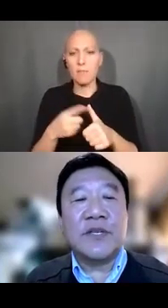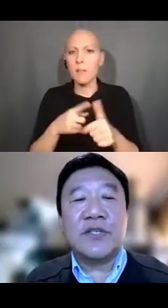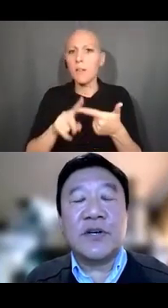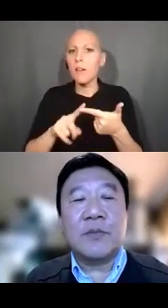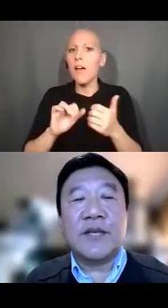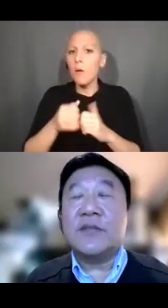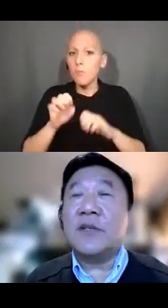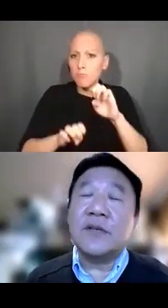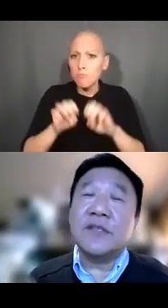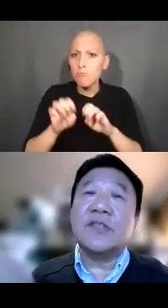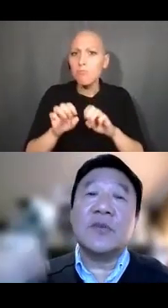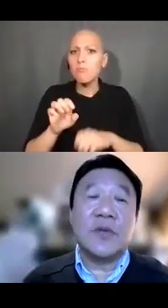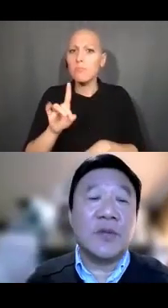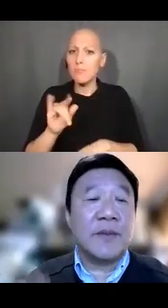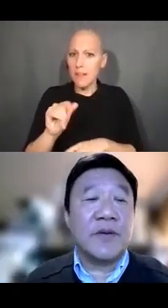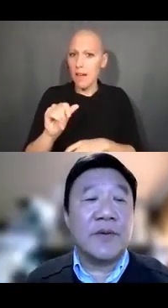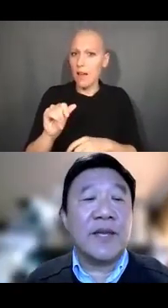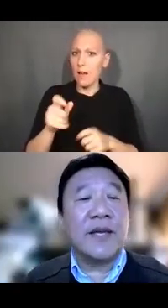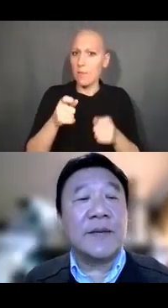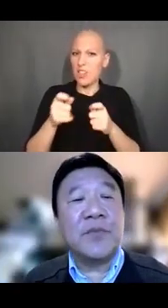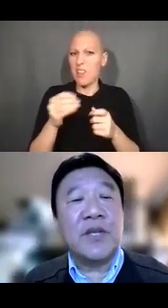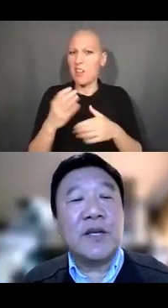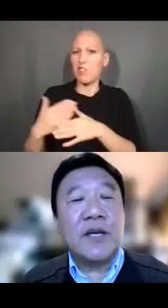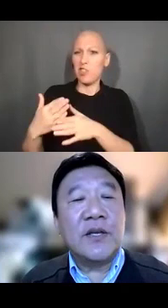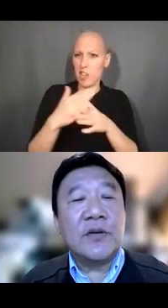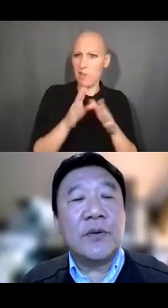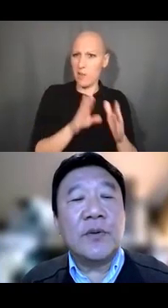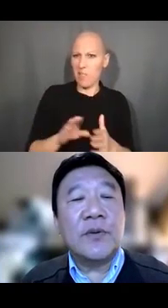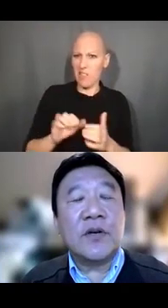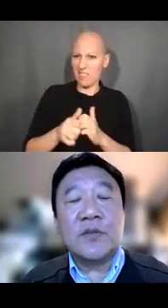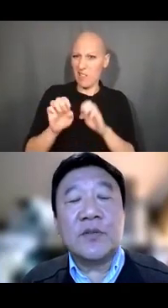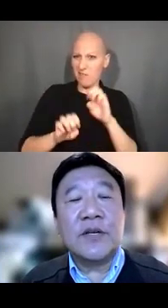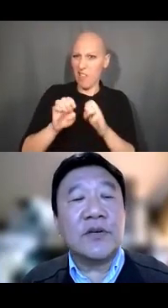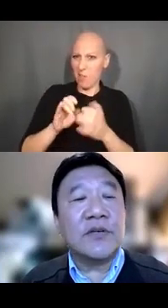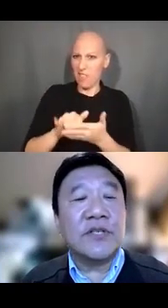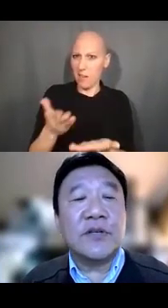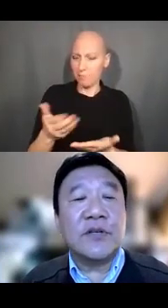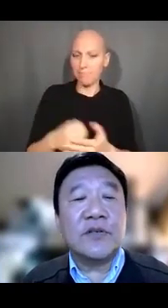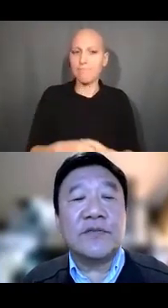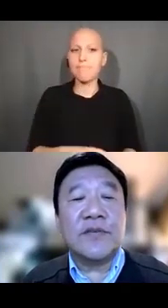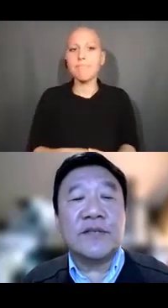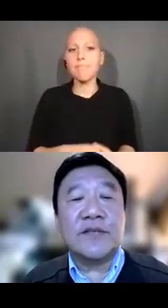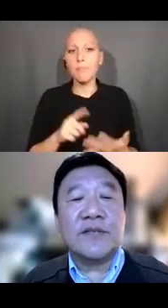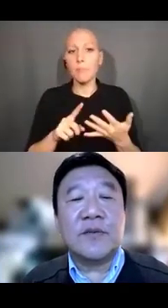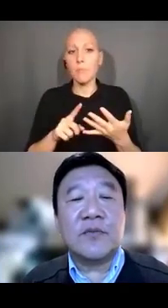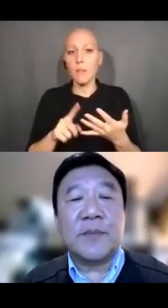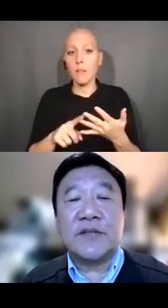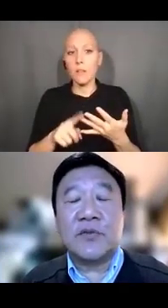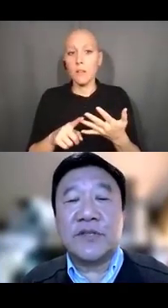and sharing plans consistent with the memo and the like. We talked about encouraging the use of existing repositories